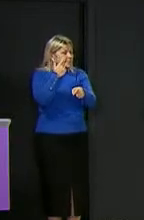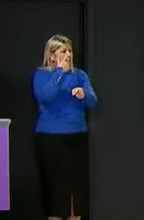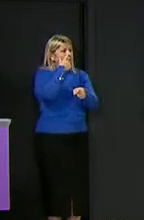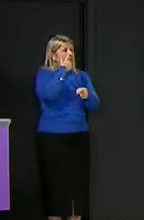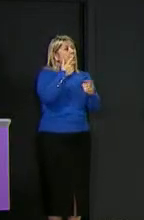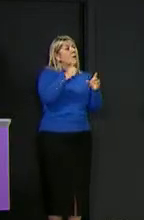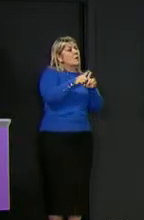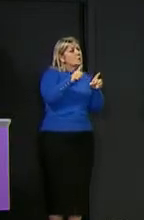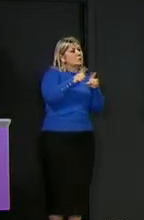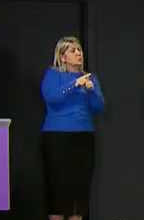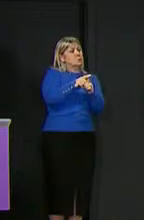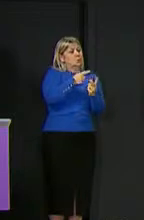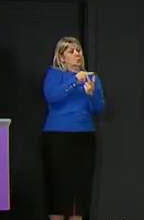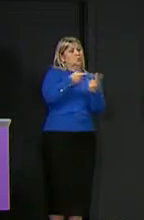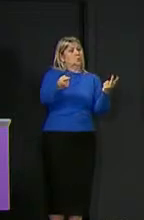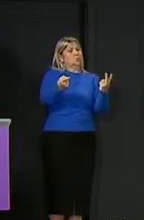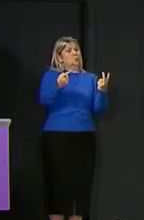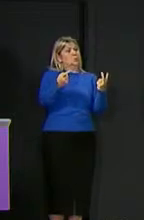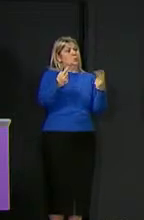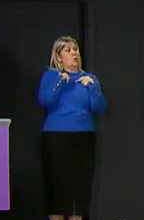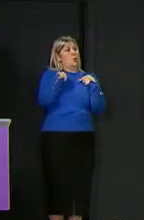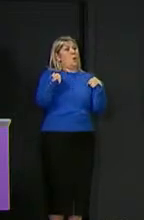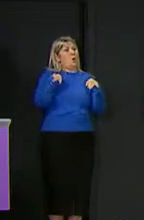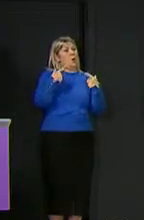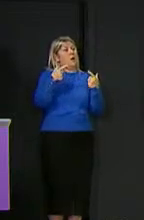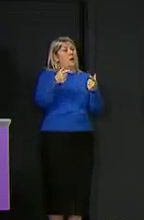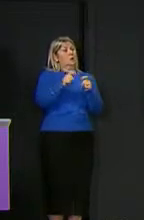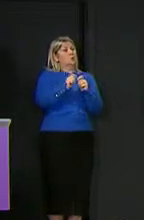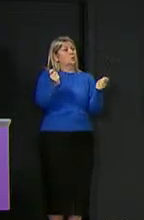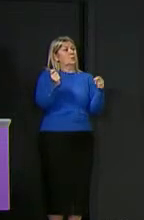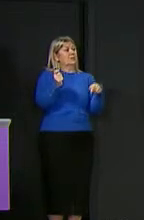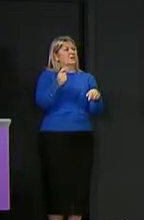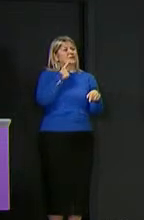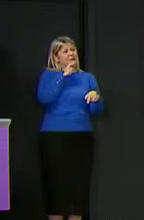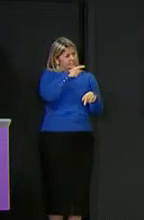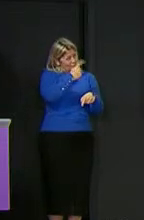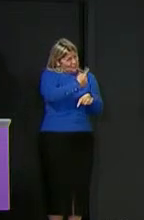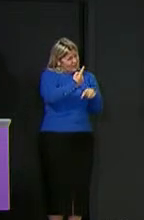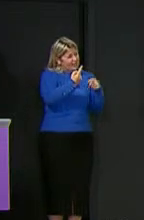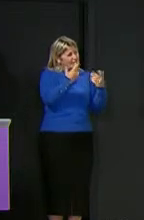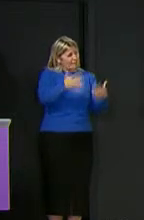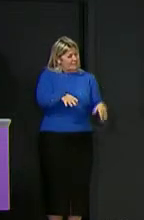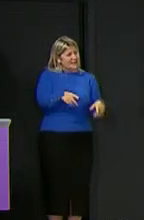two prominent lawyers in the Telegraph today suggested you have been waging a highly effective,